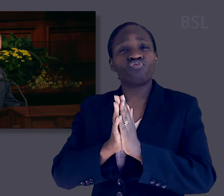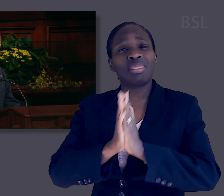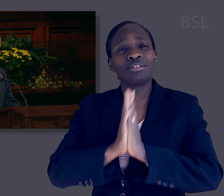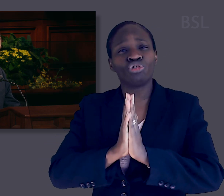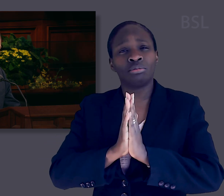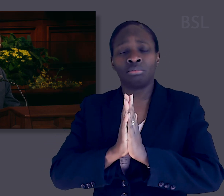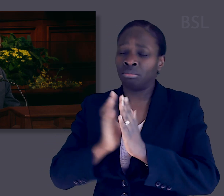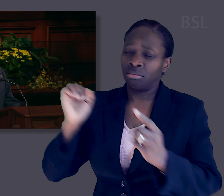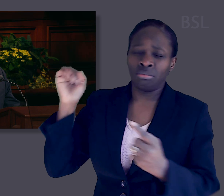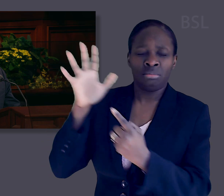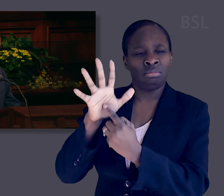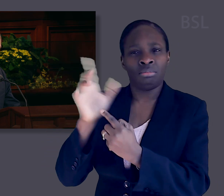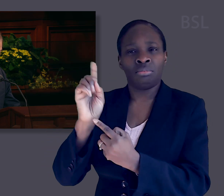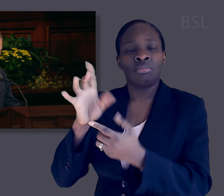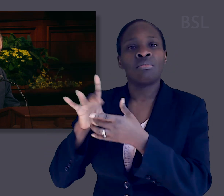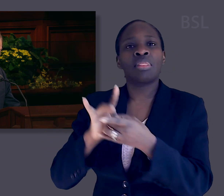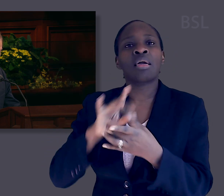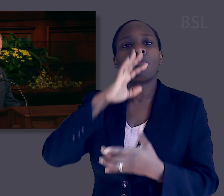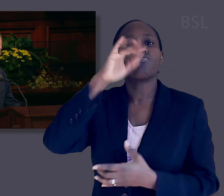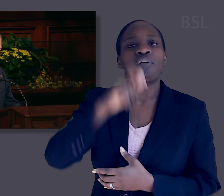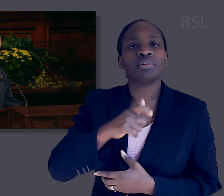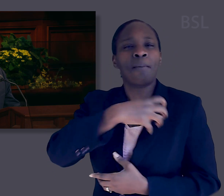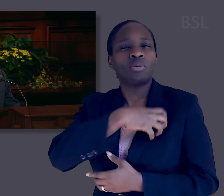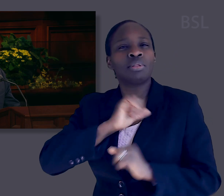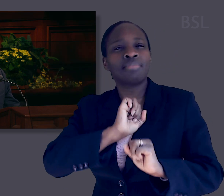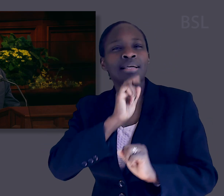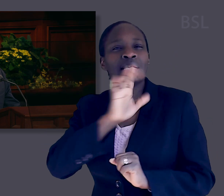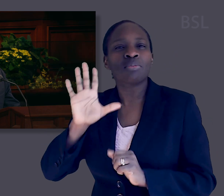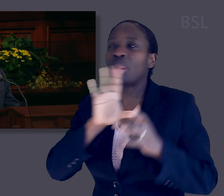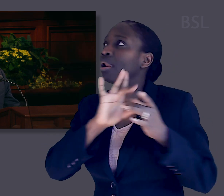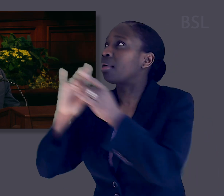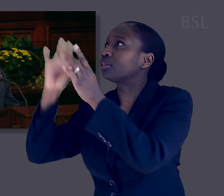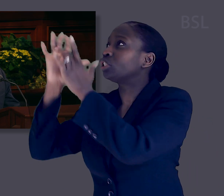“The fundamental principles of our religion are the testimony of the Apostles and Prophets,